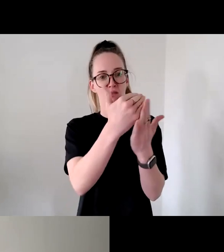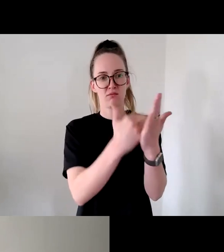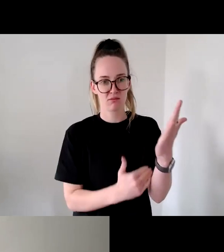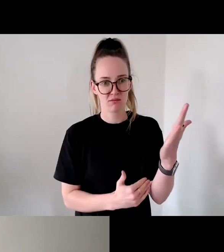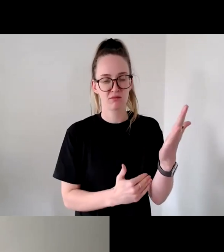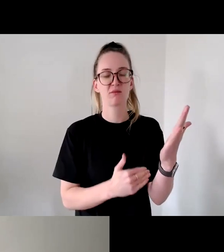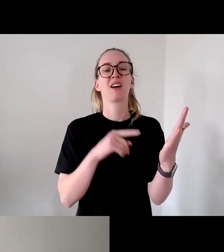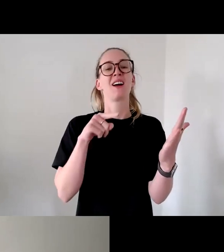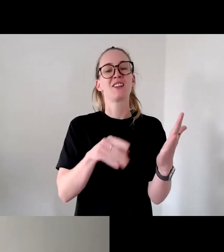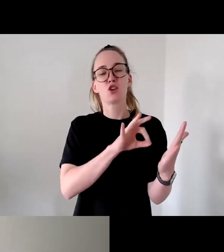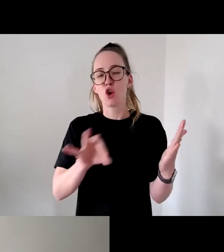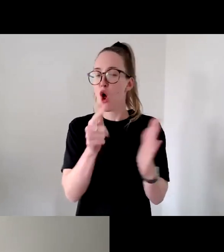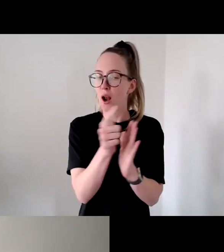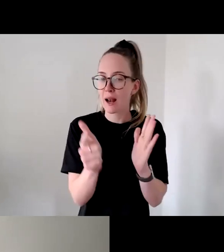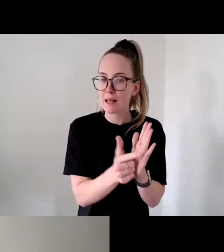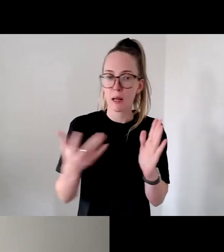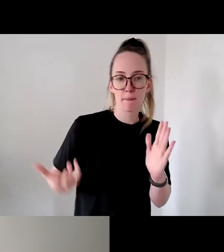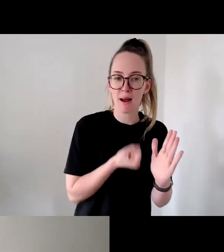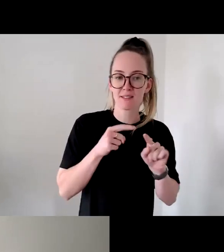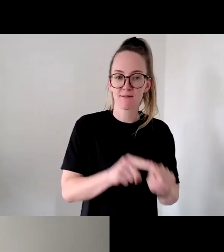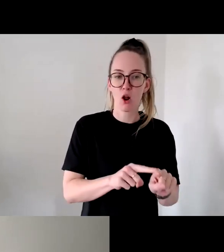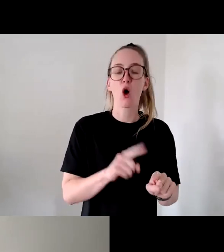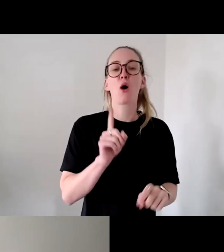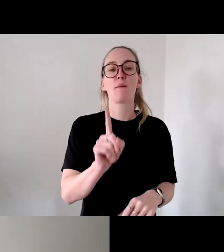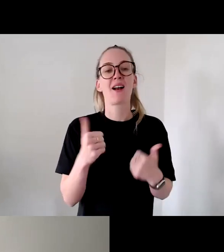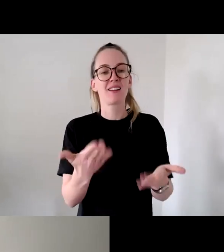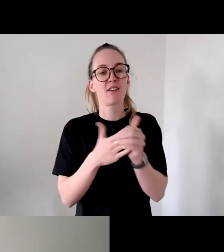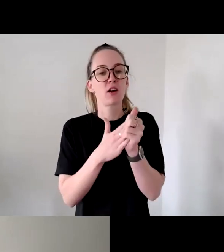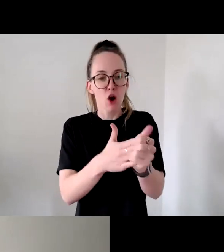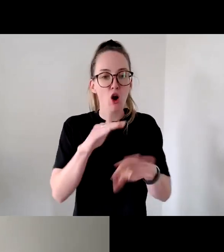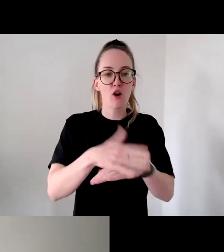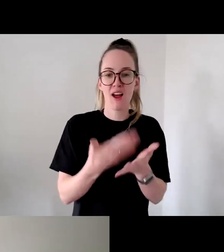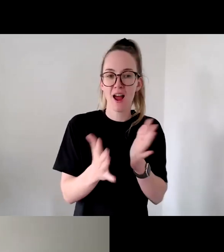provide advice on how to manage safety in the screen industry workplaces and how to comply with